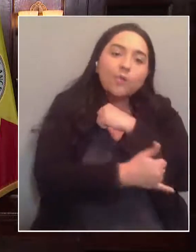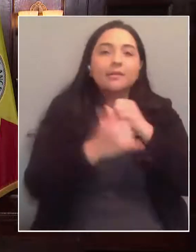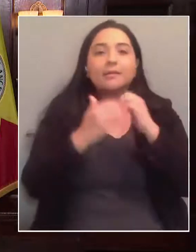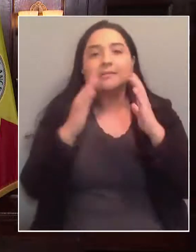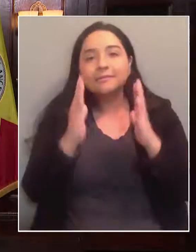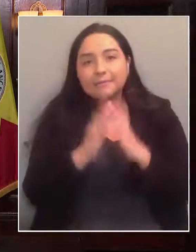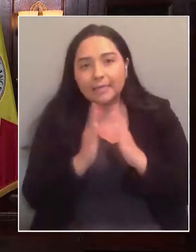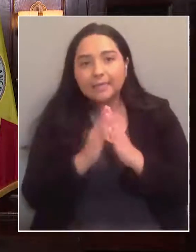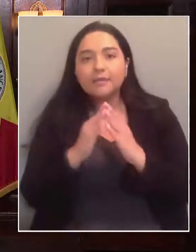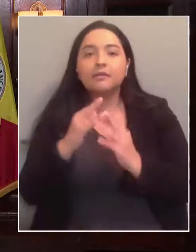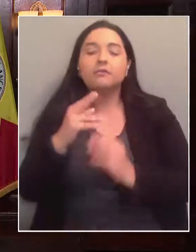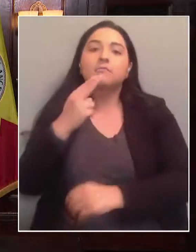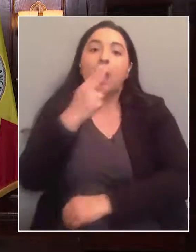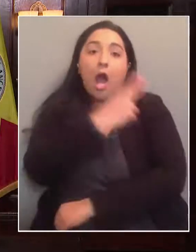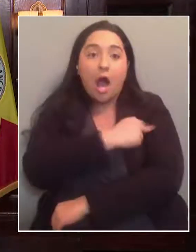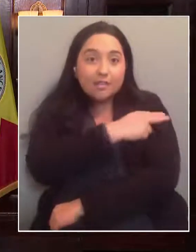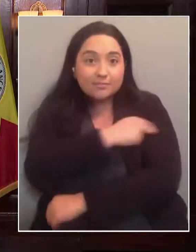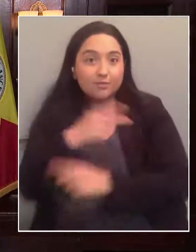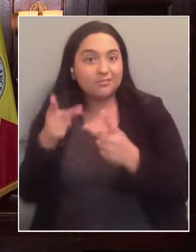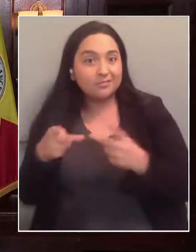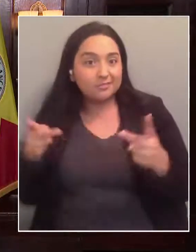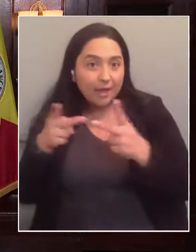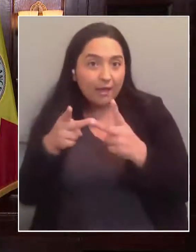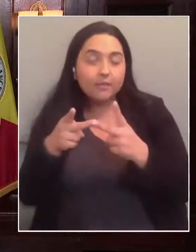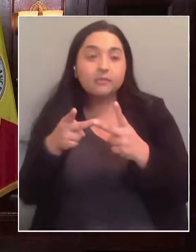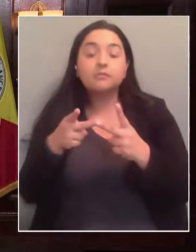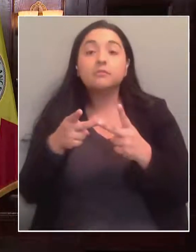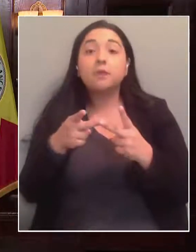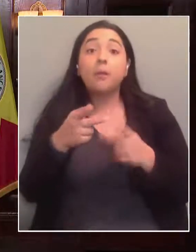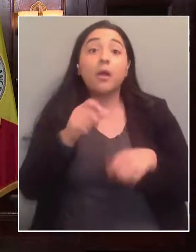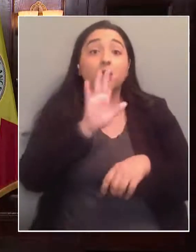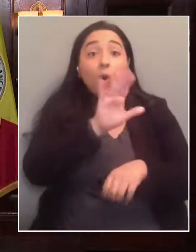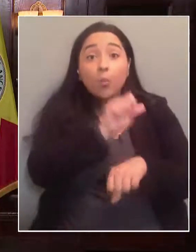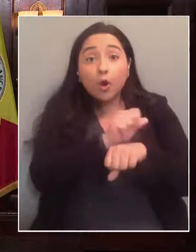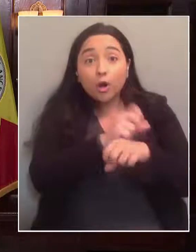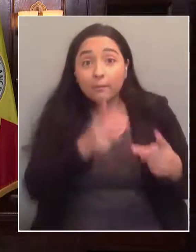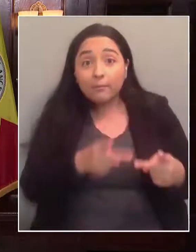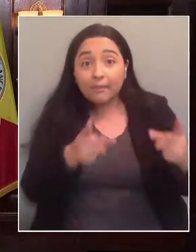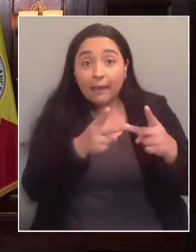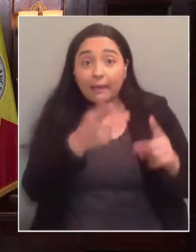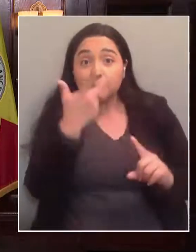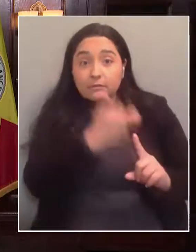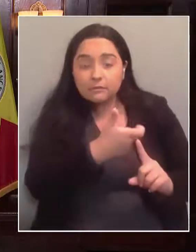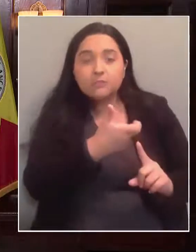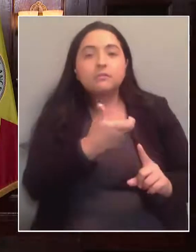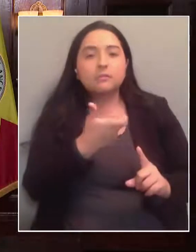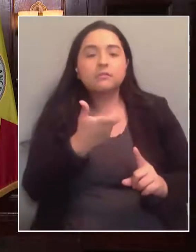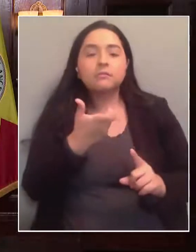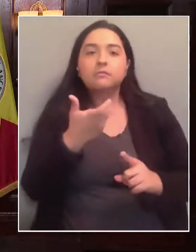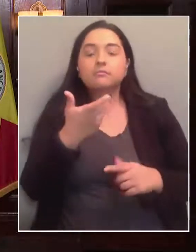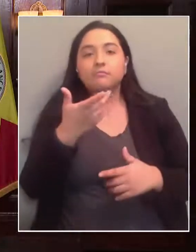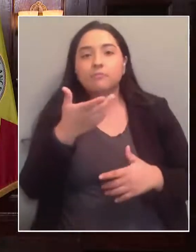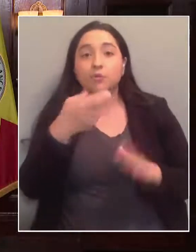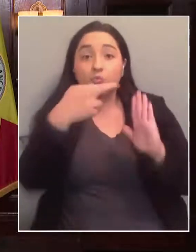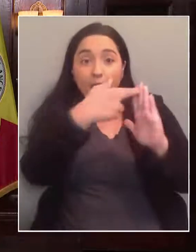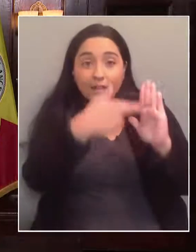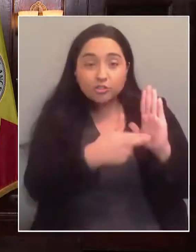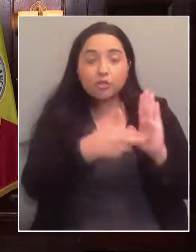AND PROVIDERS TO DO THAT AT PEOPLE'S PLACE OF WORK OR HEALTHCARE WORKERS WHO SAY, BRING YOUR ID AND YOU CAN GET